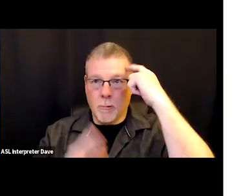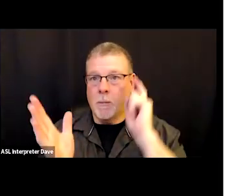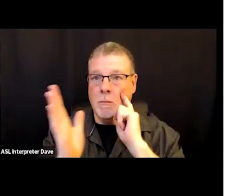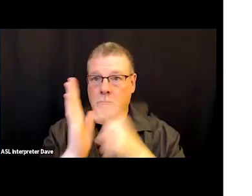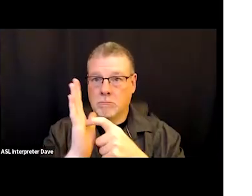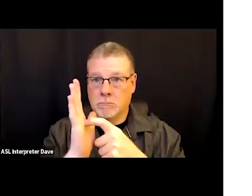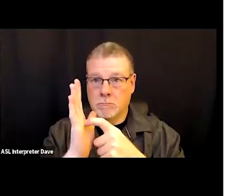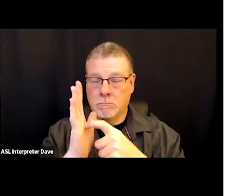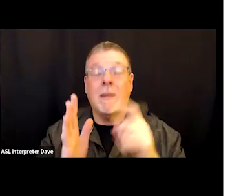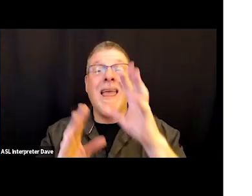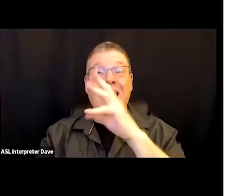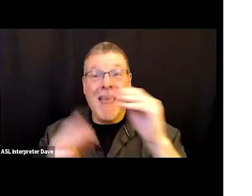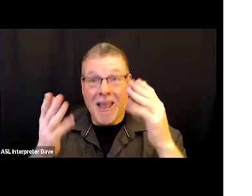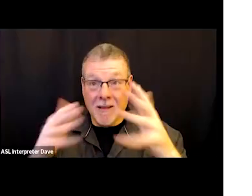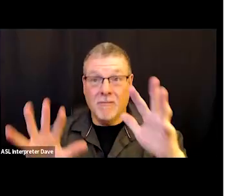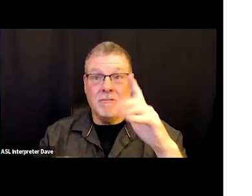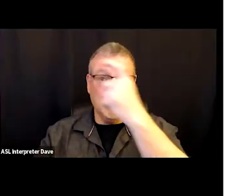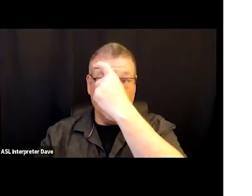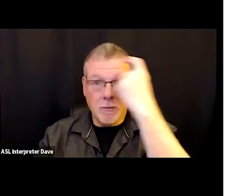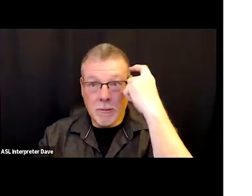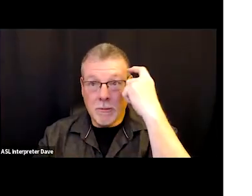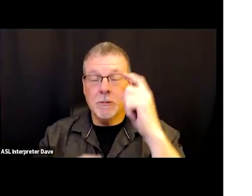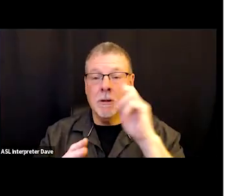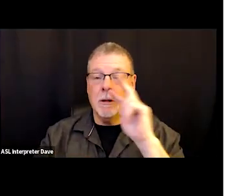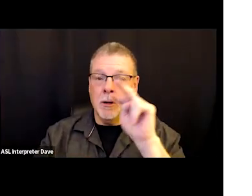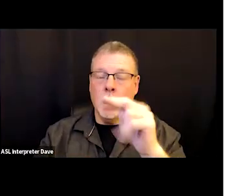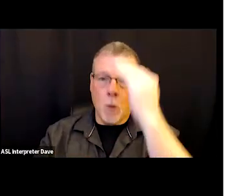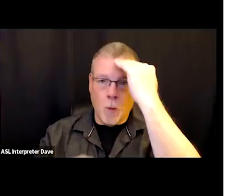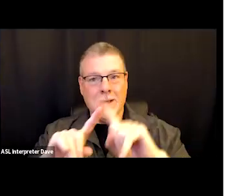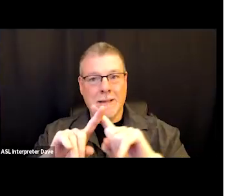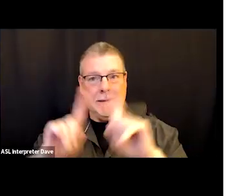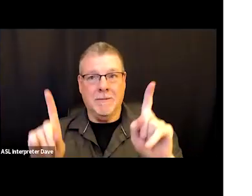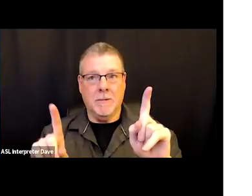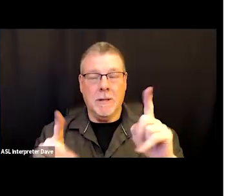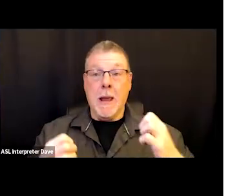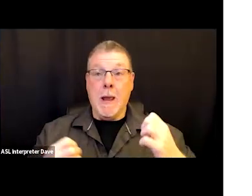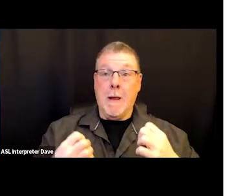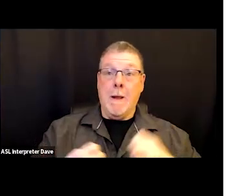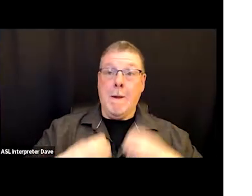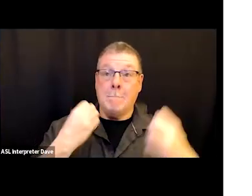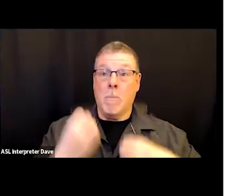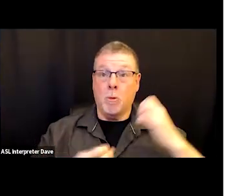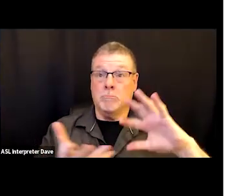and they're trained to know the difference between emotional dysregulation